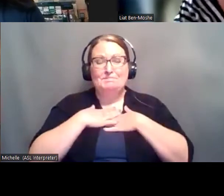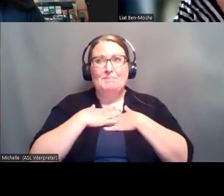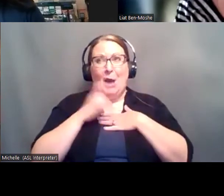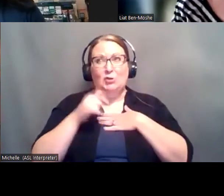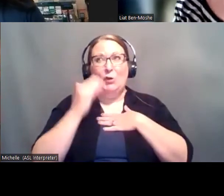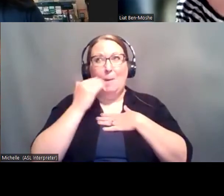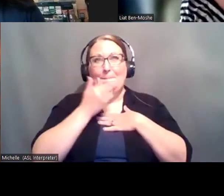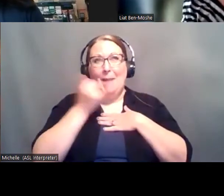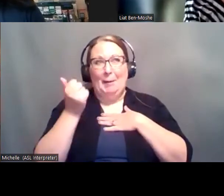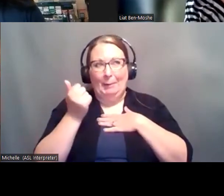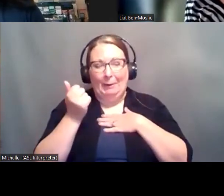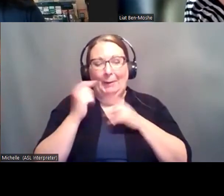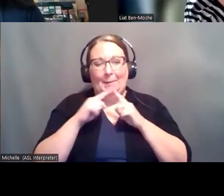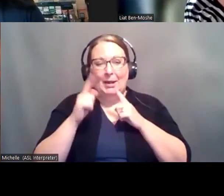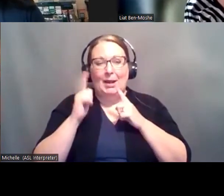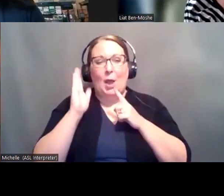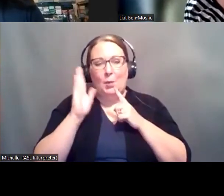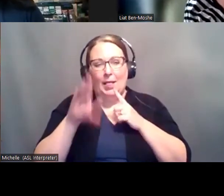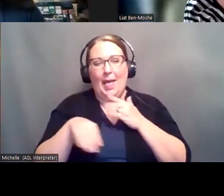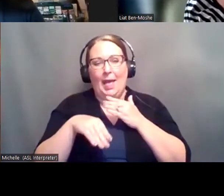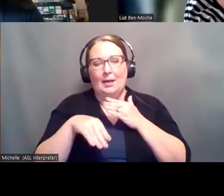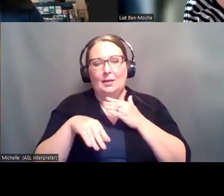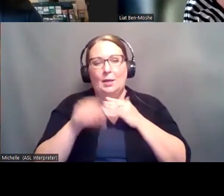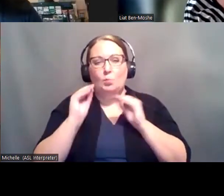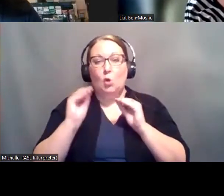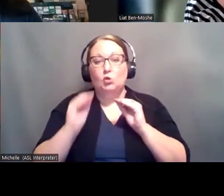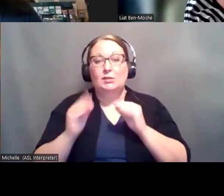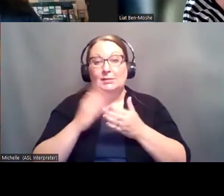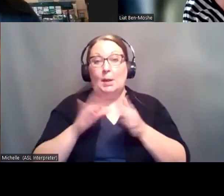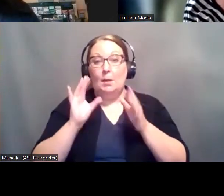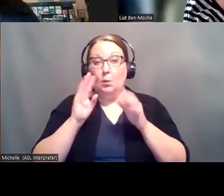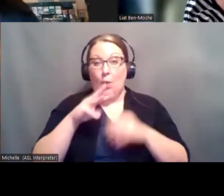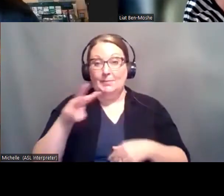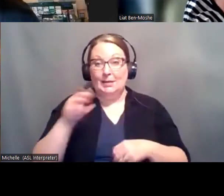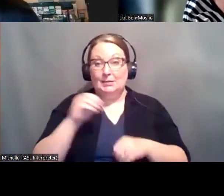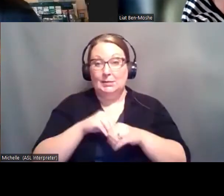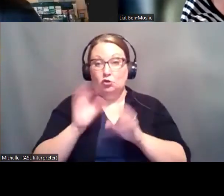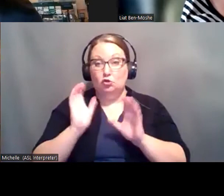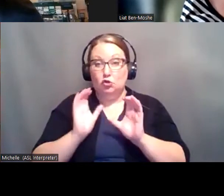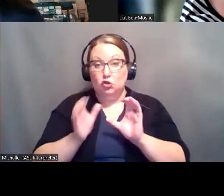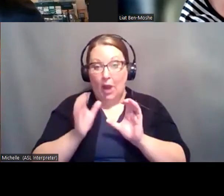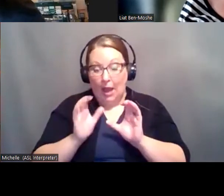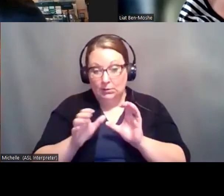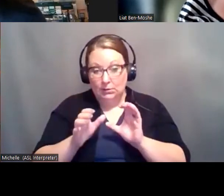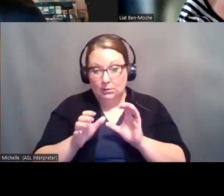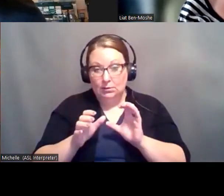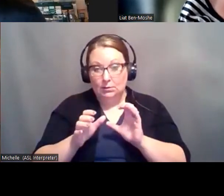But I will put a few links in the chat which I'll reference in a few minutes as Liat mentioned.